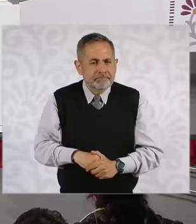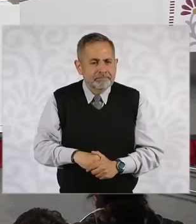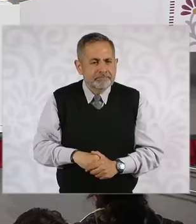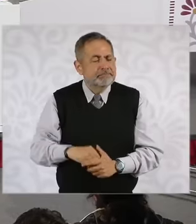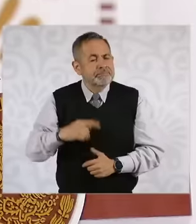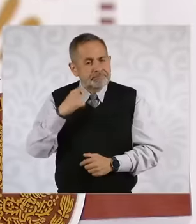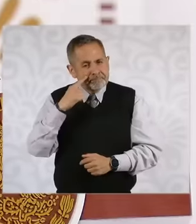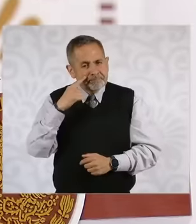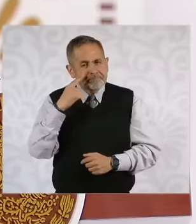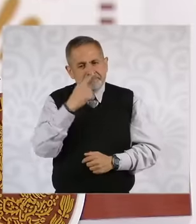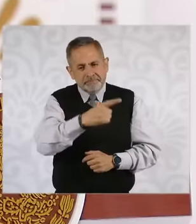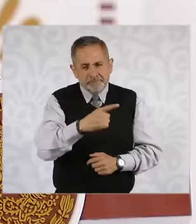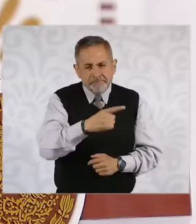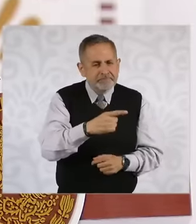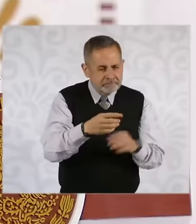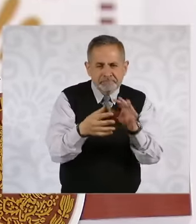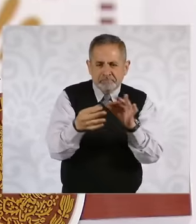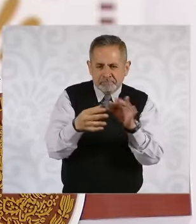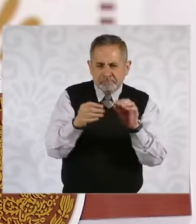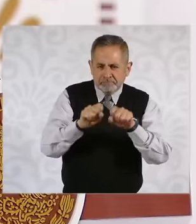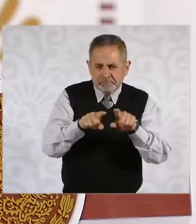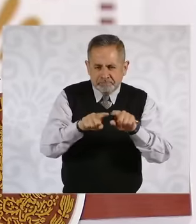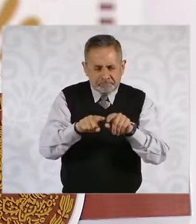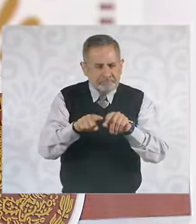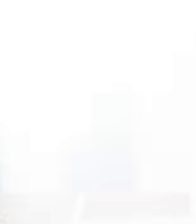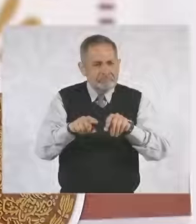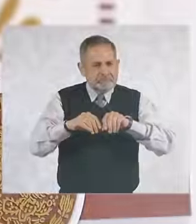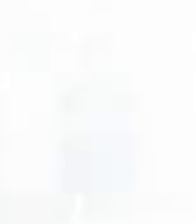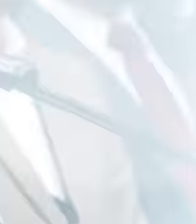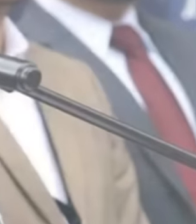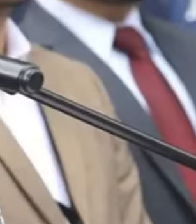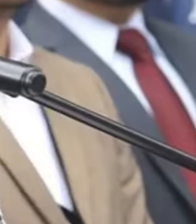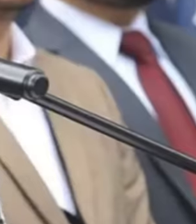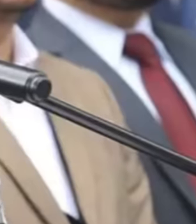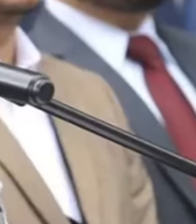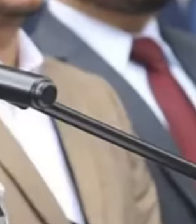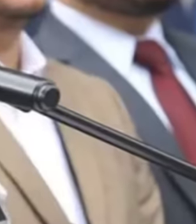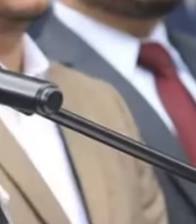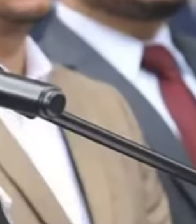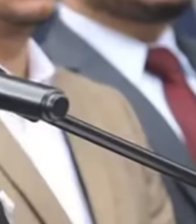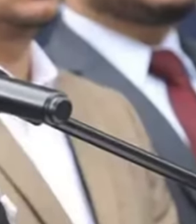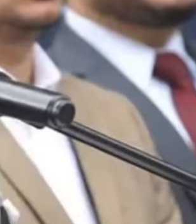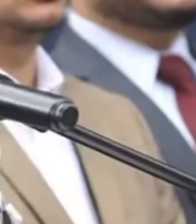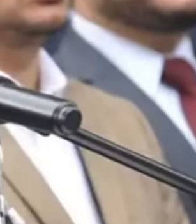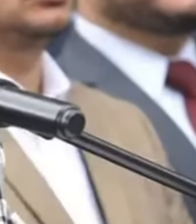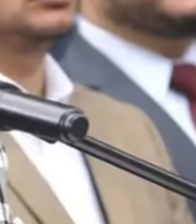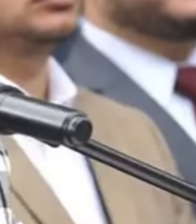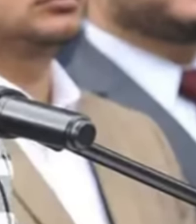The Secretary of the Interior reveals that Judge Nancy Juárez, the one who sent an ultimatum and